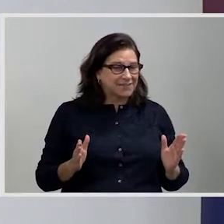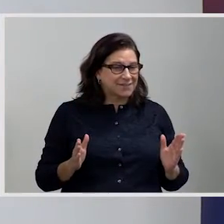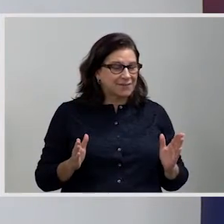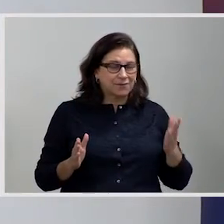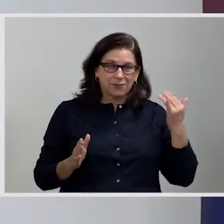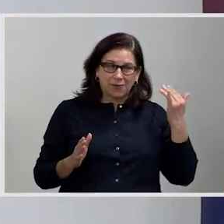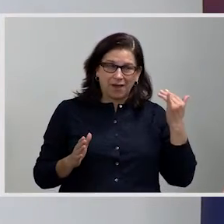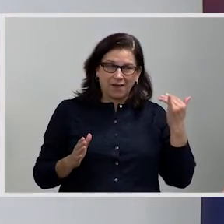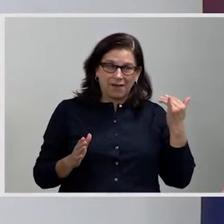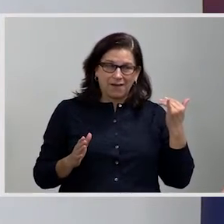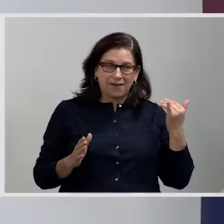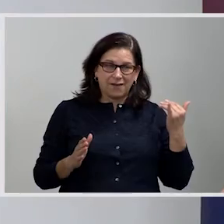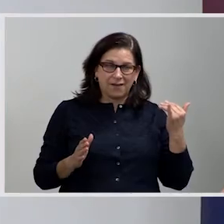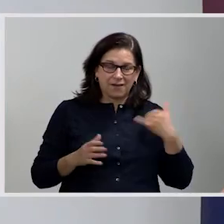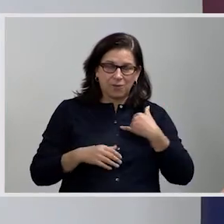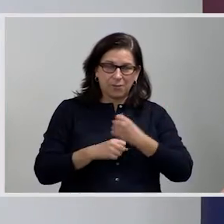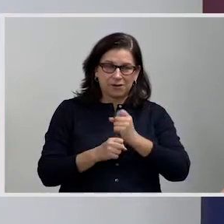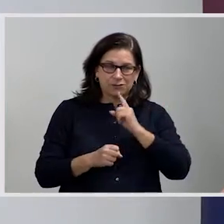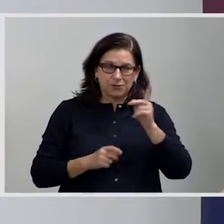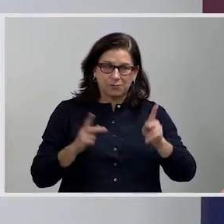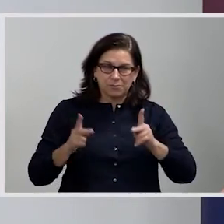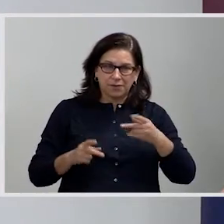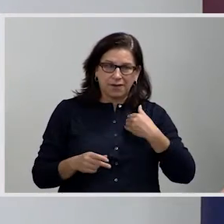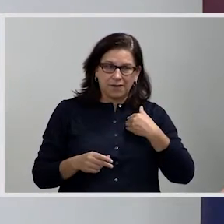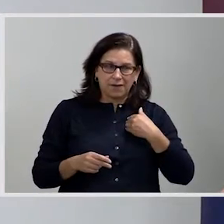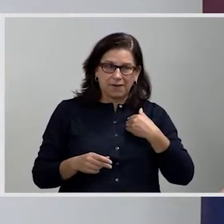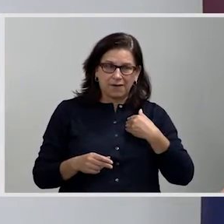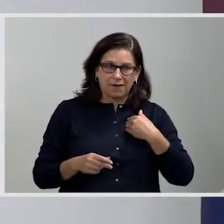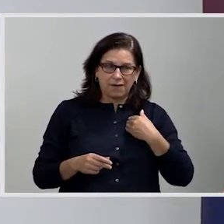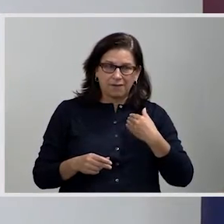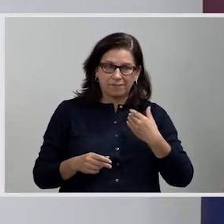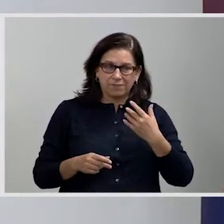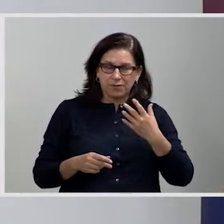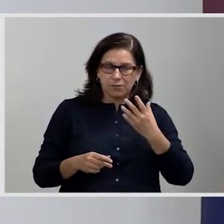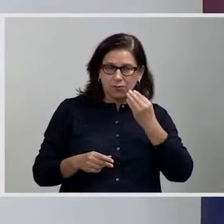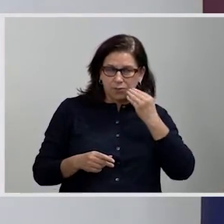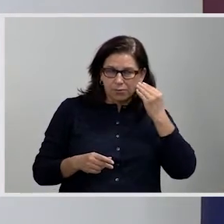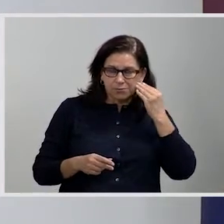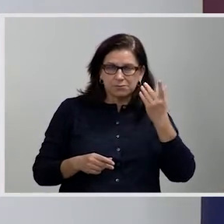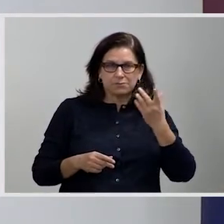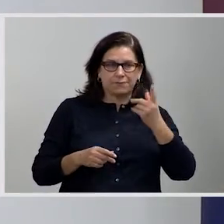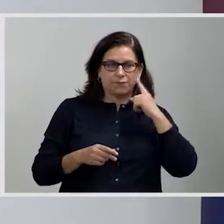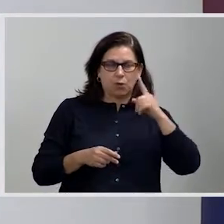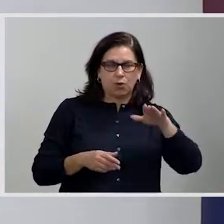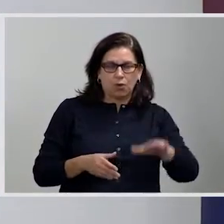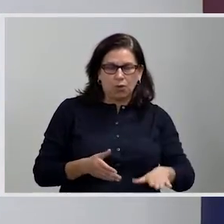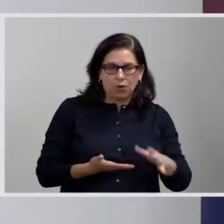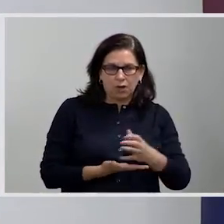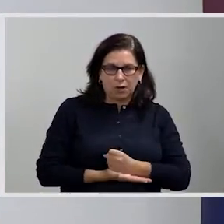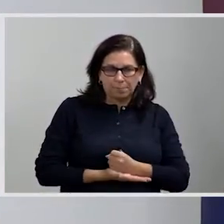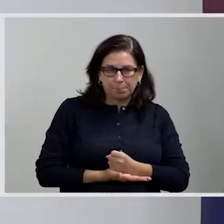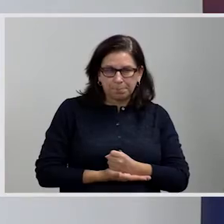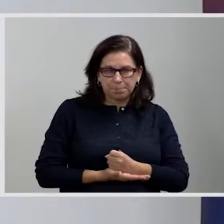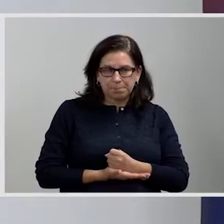MAKING SURE THAT THERE WAS HOUSING AVAILABLE FOR LOW-INCOME FAMILIES IN THE DISTRICT. GREAT.